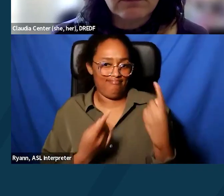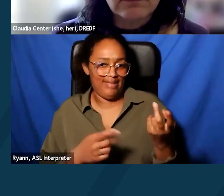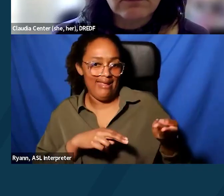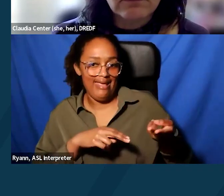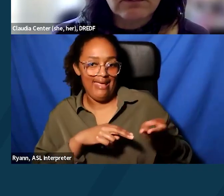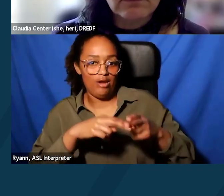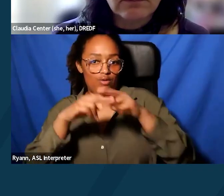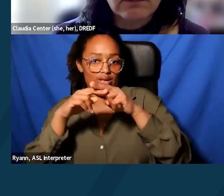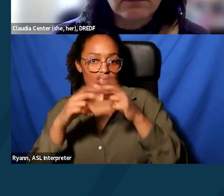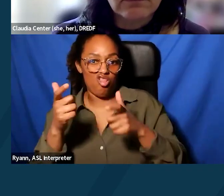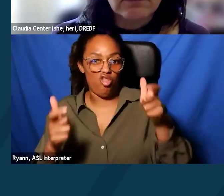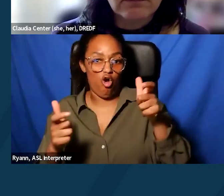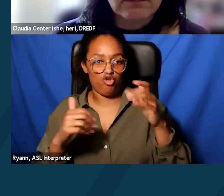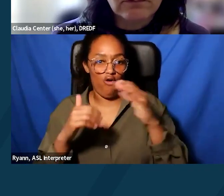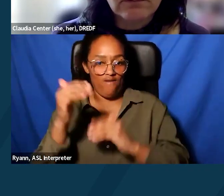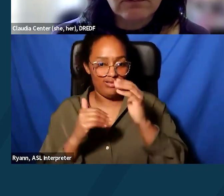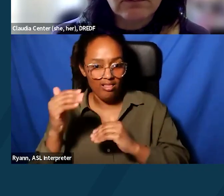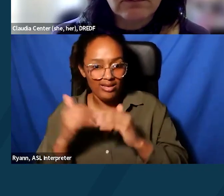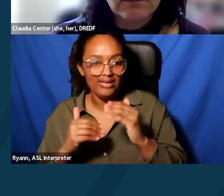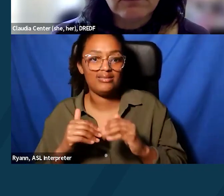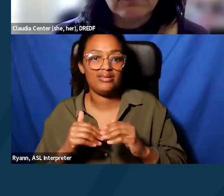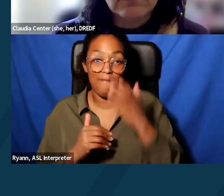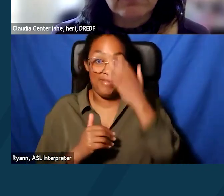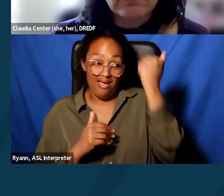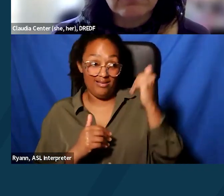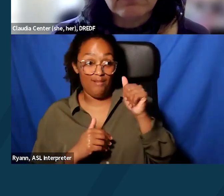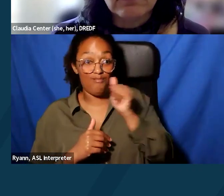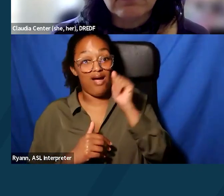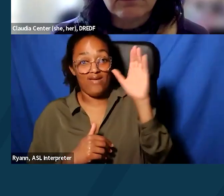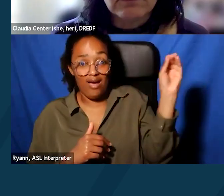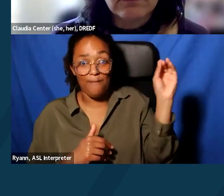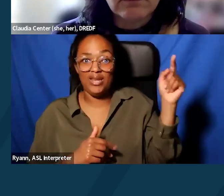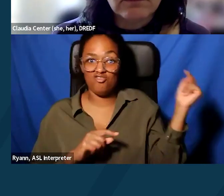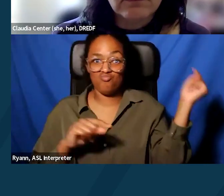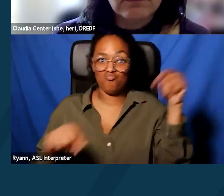the really, really, so‑called large‑bed facilities have always tended to be